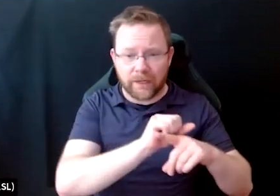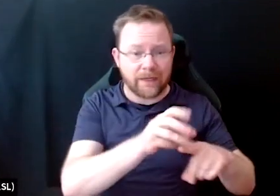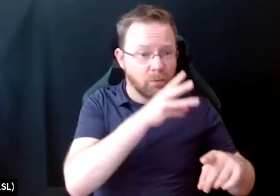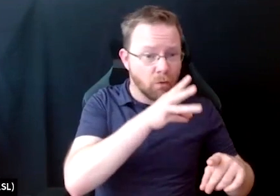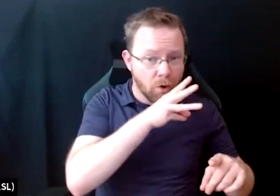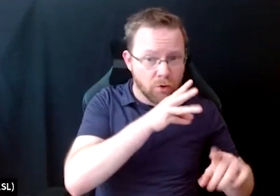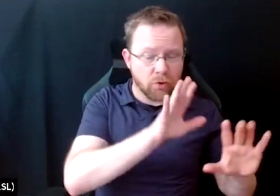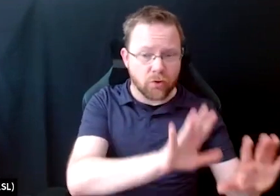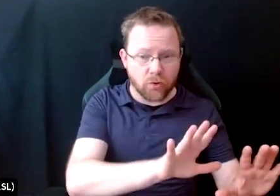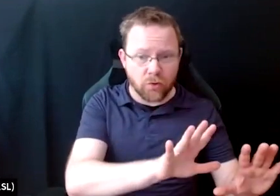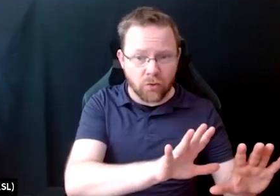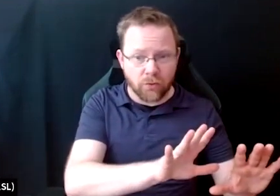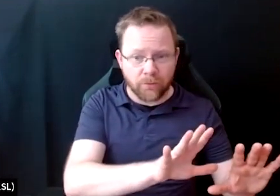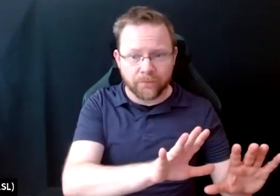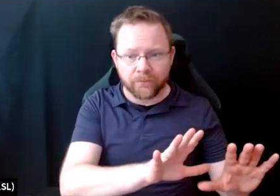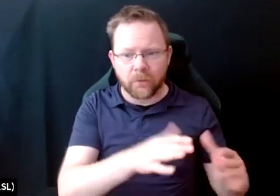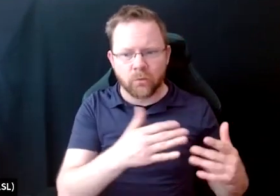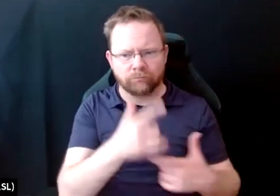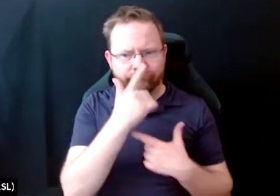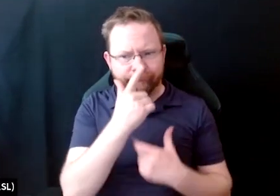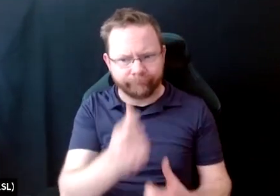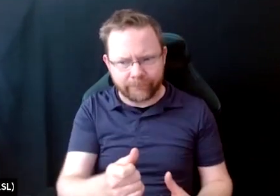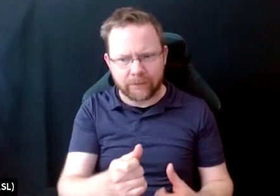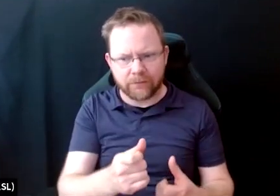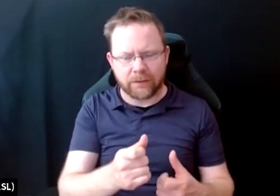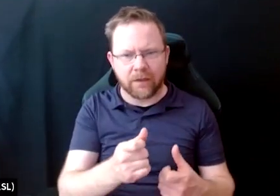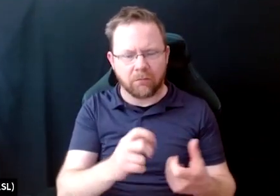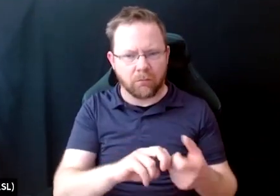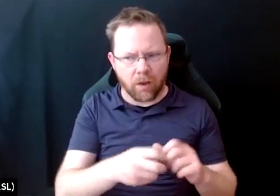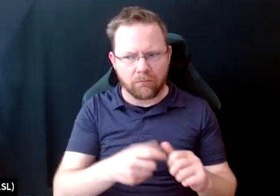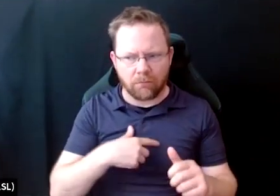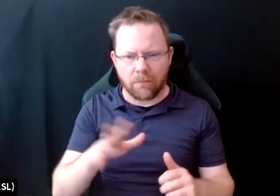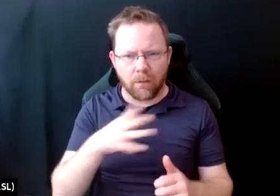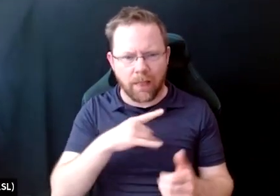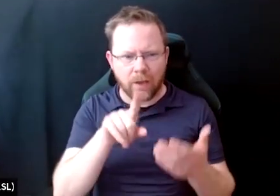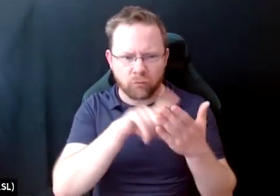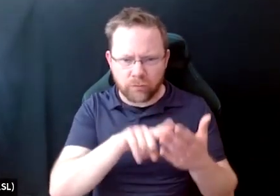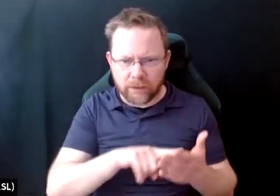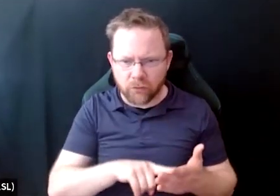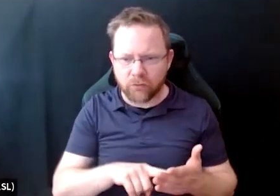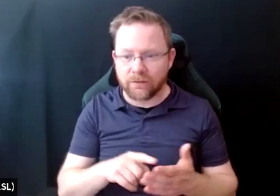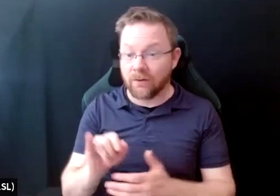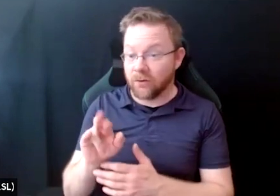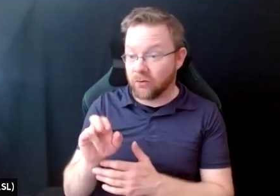This will be an incredibly interesting problem. I would love to work on it. If Irene is available, I'm happy to talk to her.